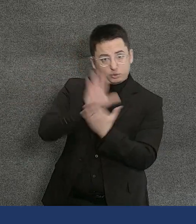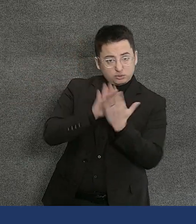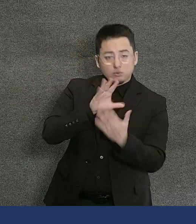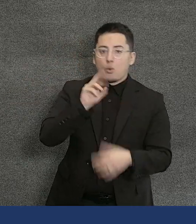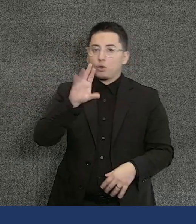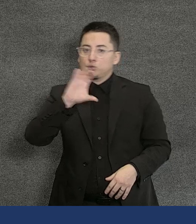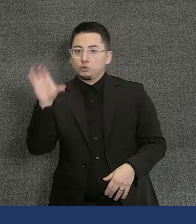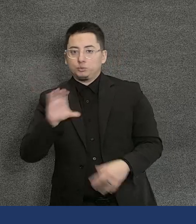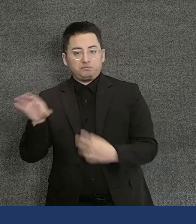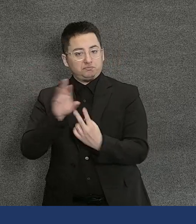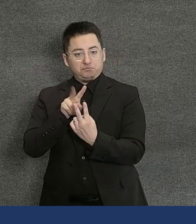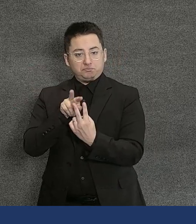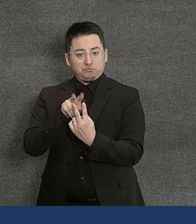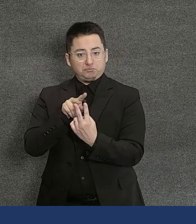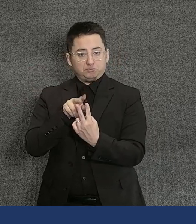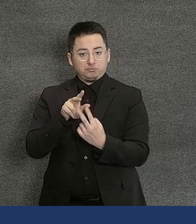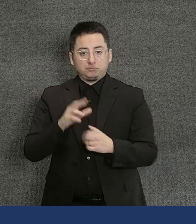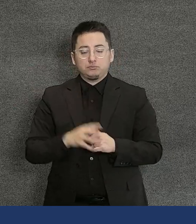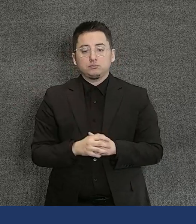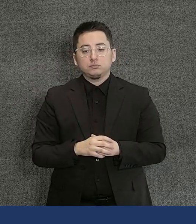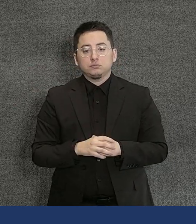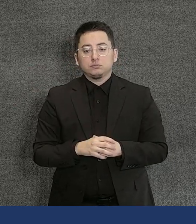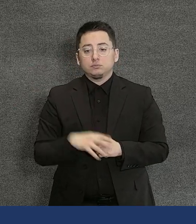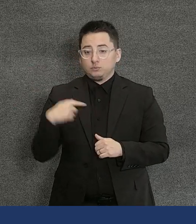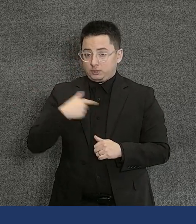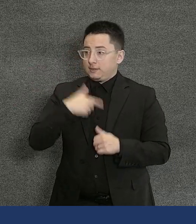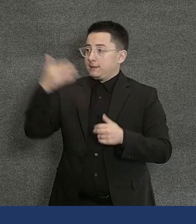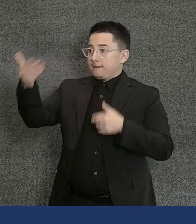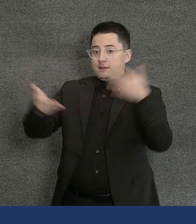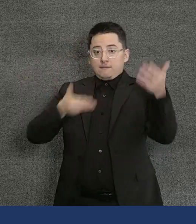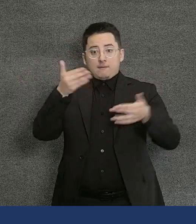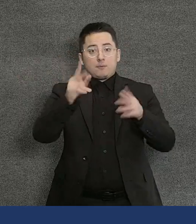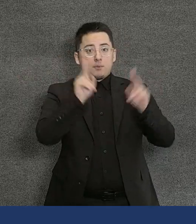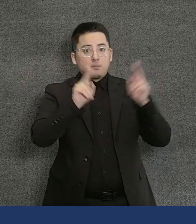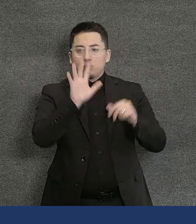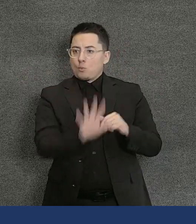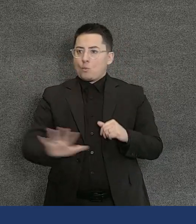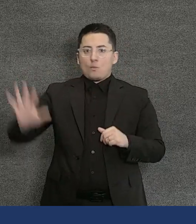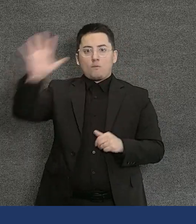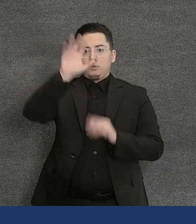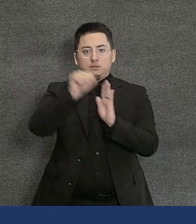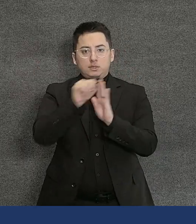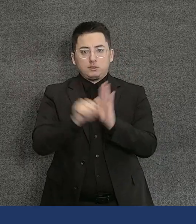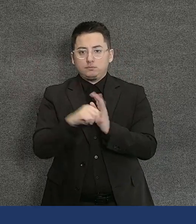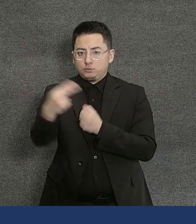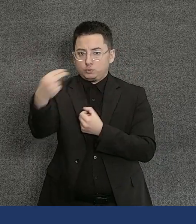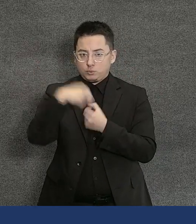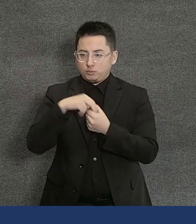where we invite stakeholders from all over Minnesota to come in and participate, tell us what we're doing right.